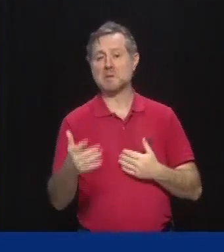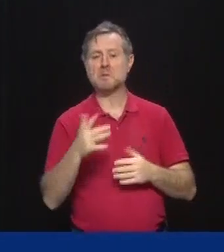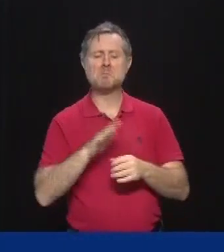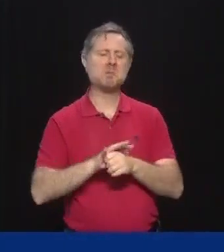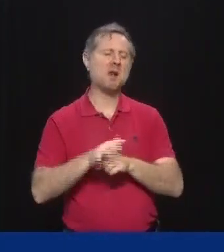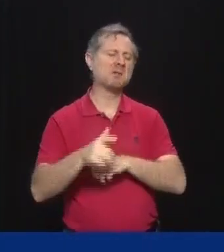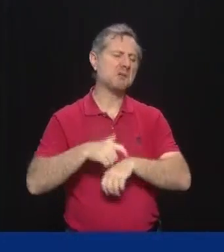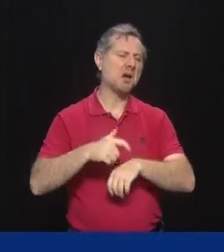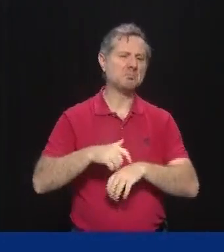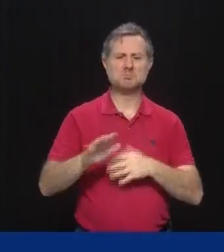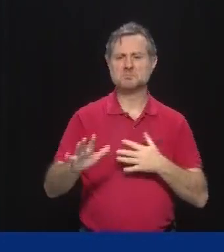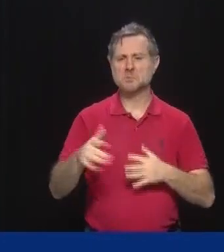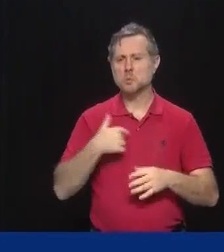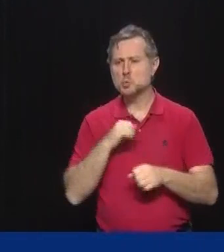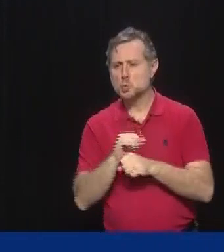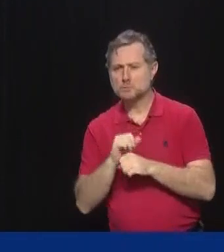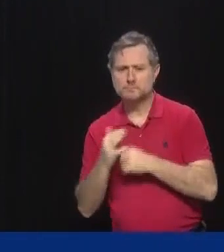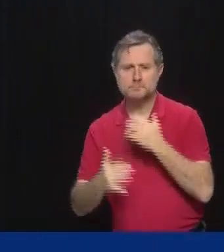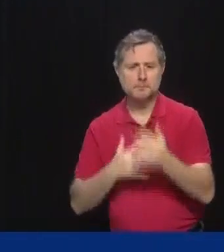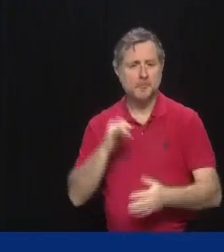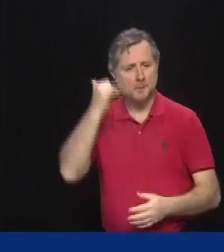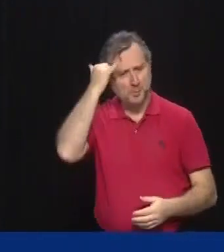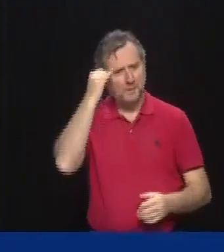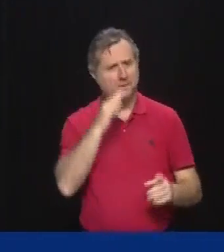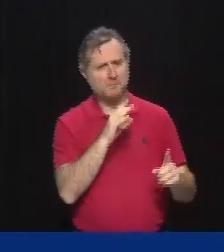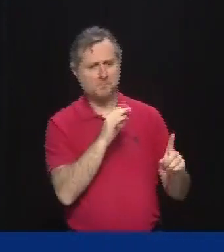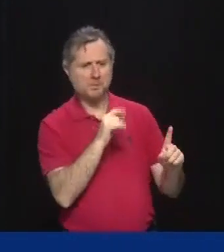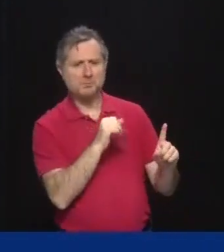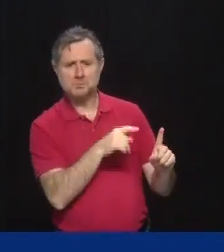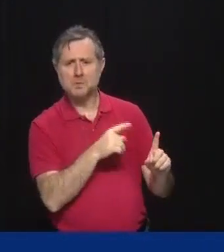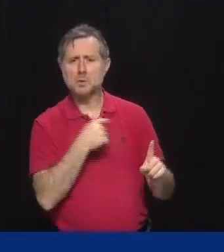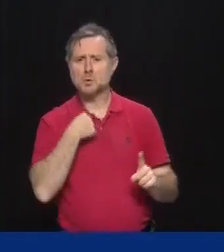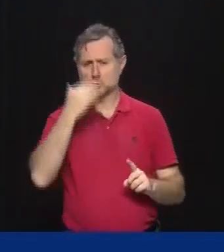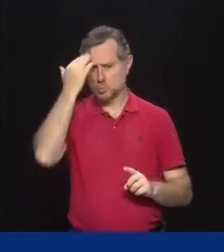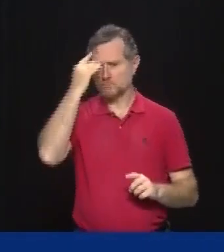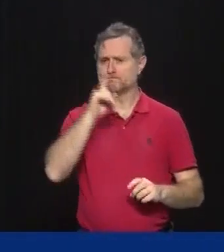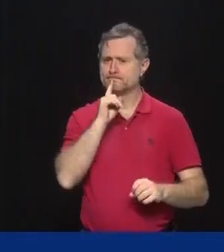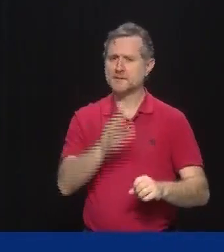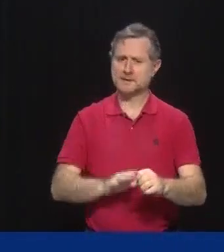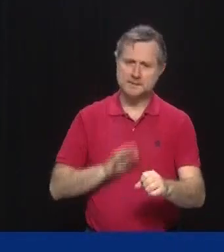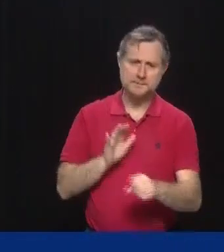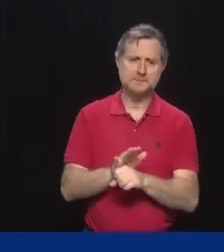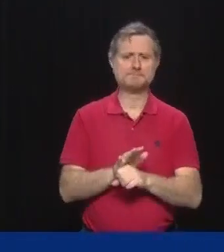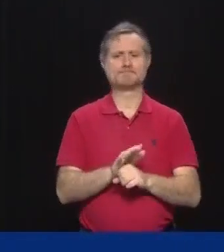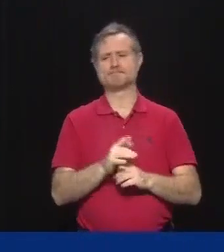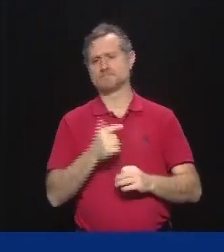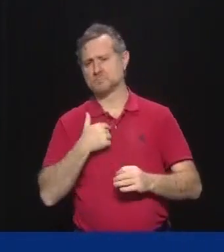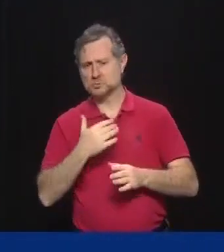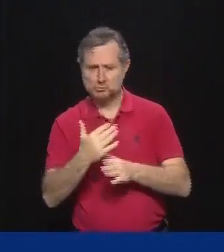THIS WILL BE A BUDGETARY ISSUE. THAT'S REALLY THE TIMELINE. THERE WILL BE PLENTY OF TIME TO GET THE JOB DONE.